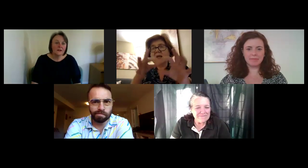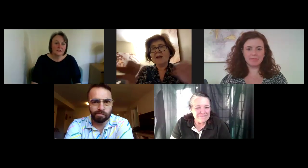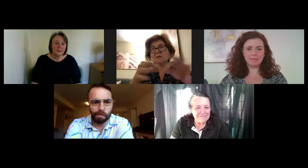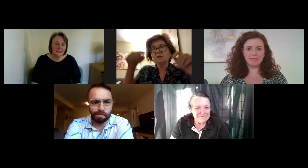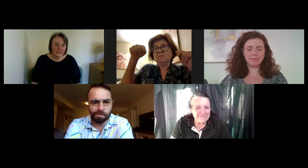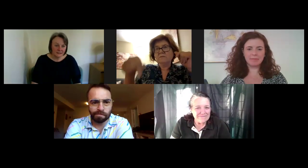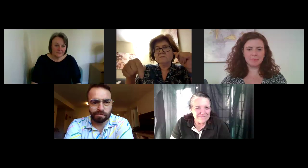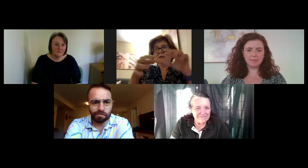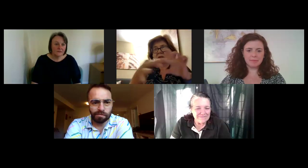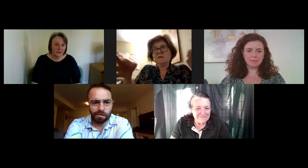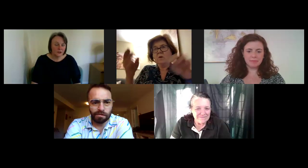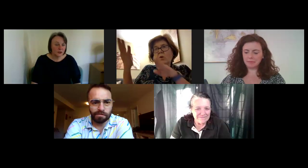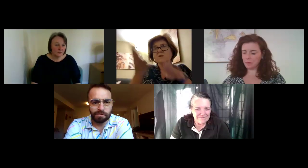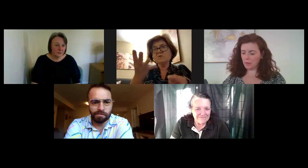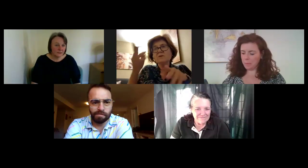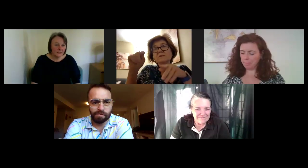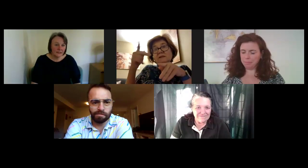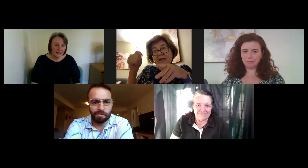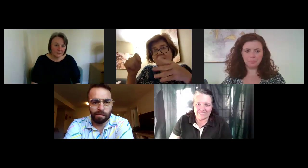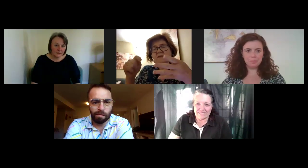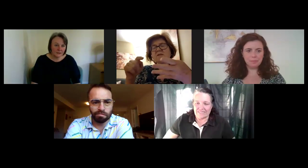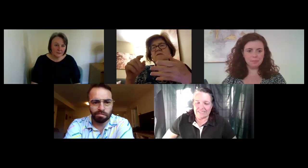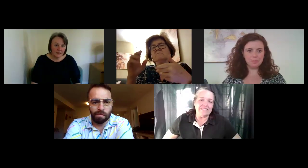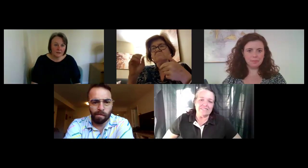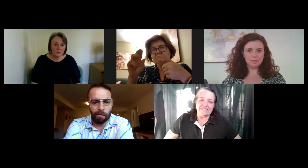So, again, you should be able to see the captions on the bottom.